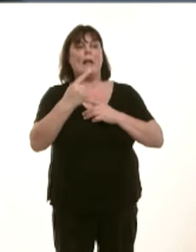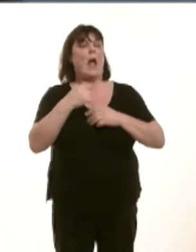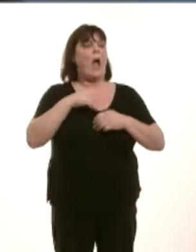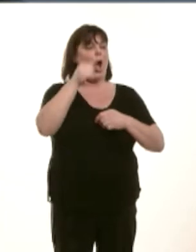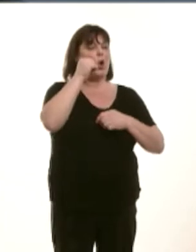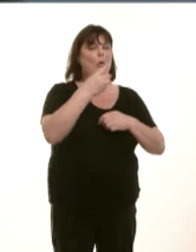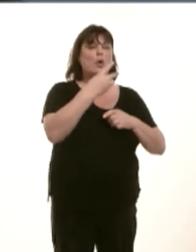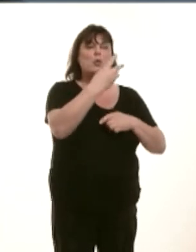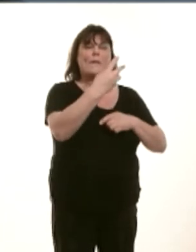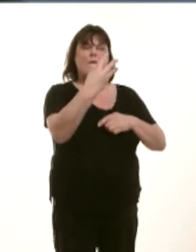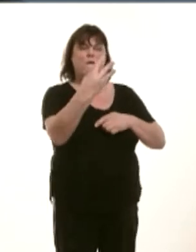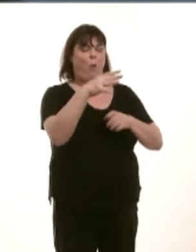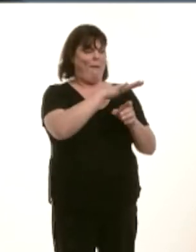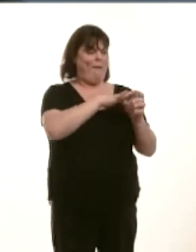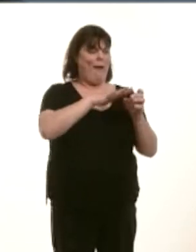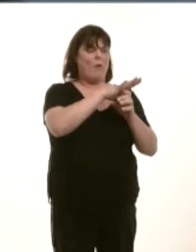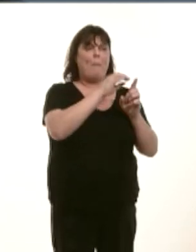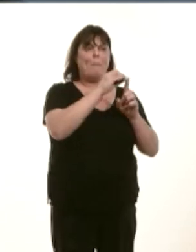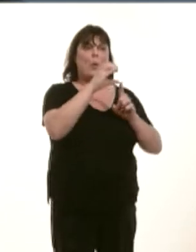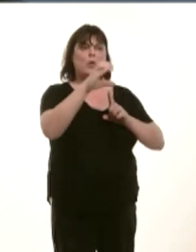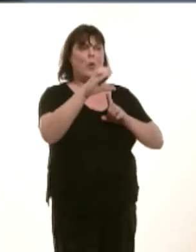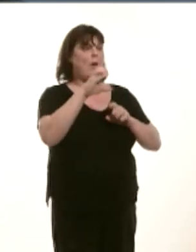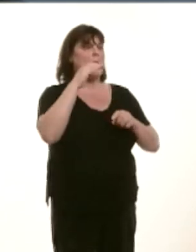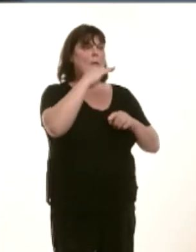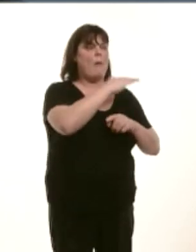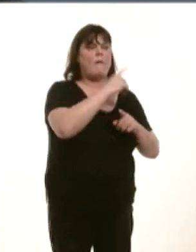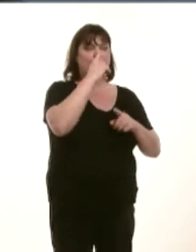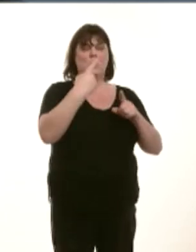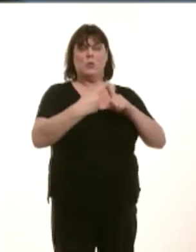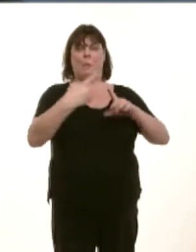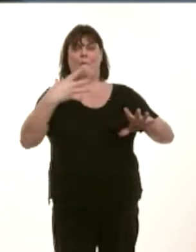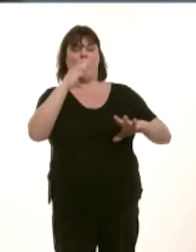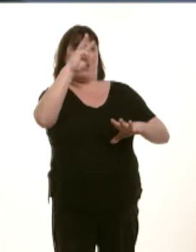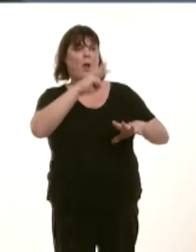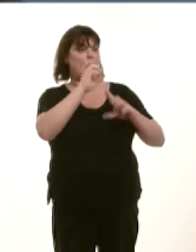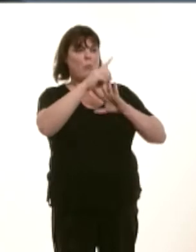that the Superfast Cymru project will be unable to reach; they will therefore go to the Superfast